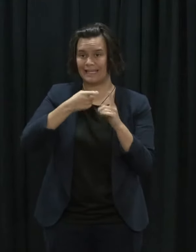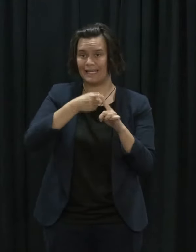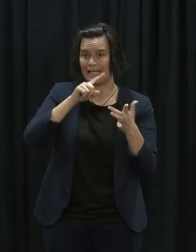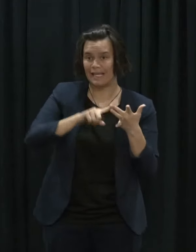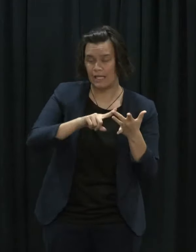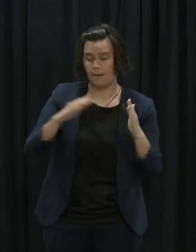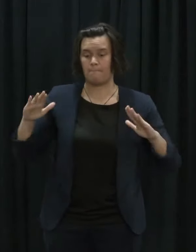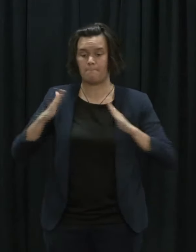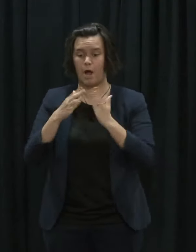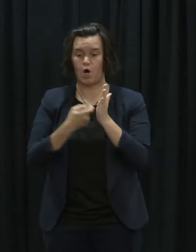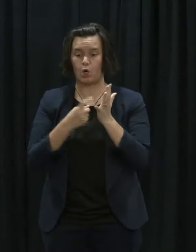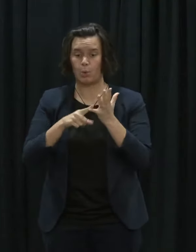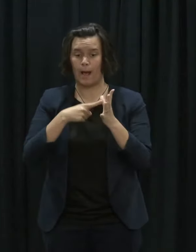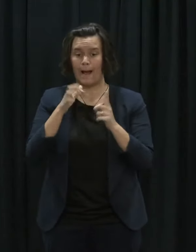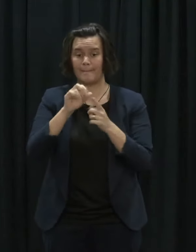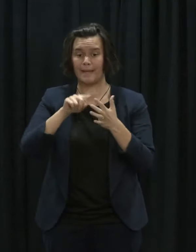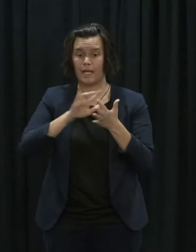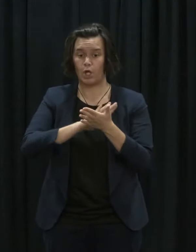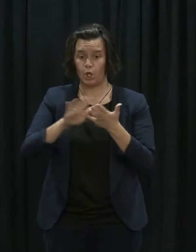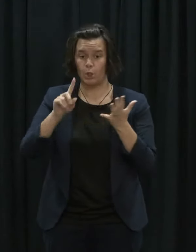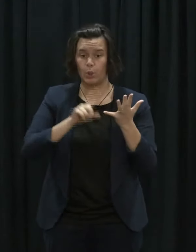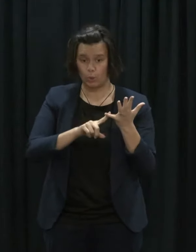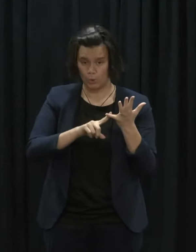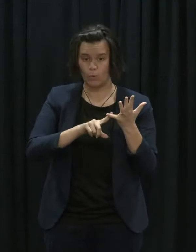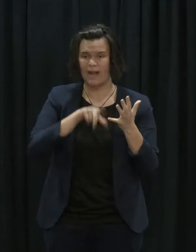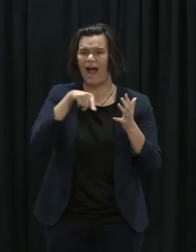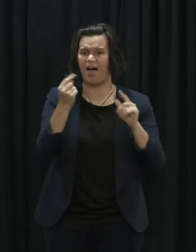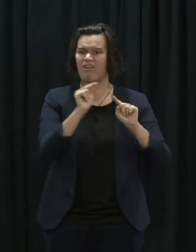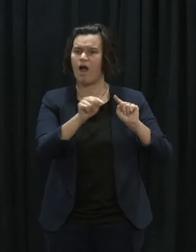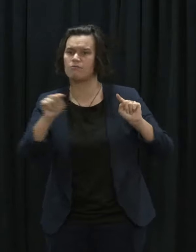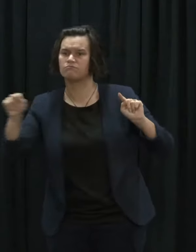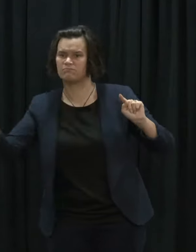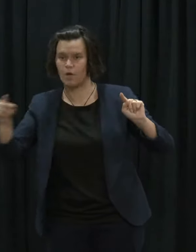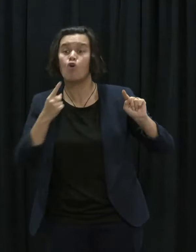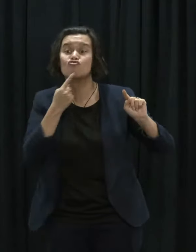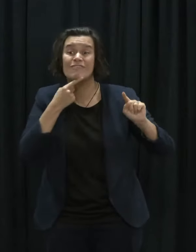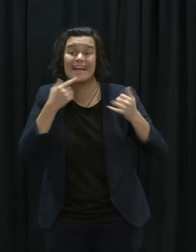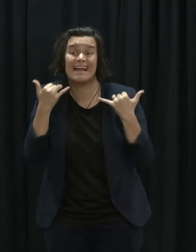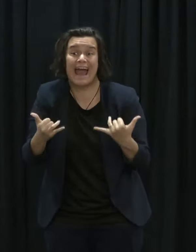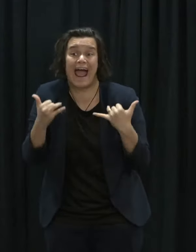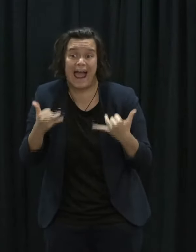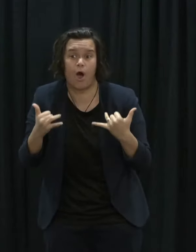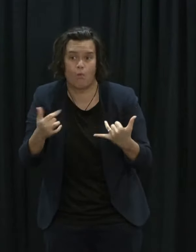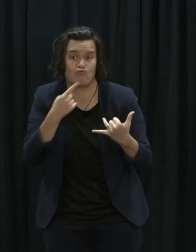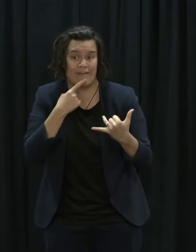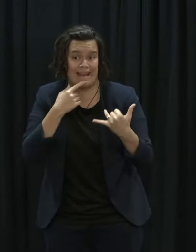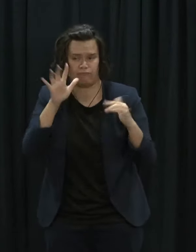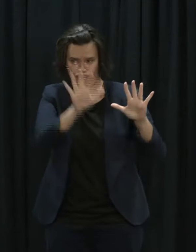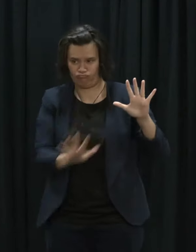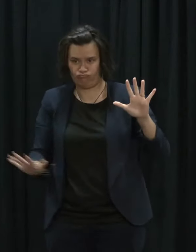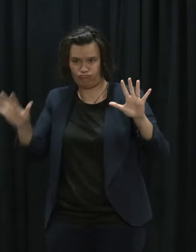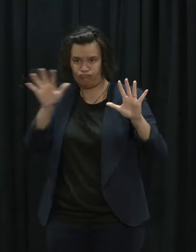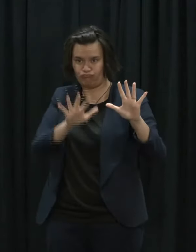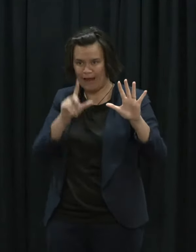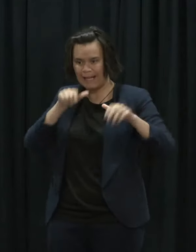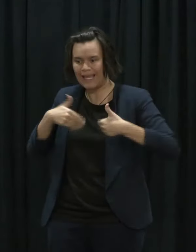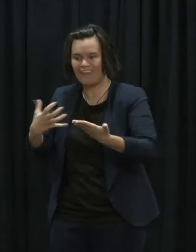district,